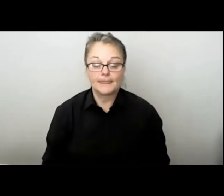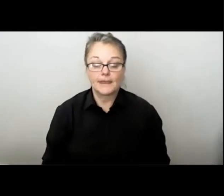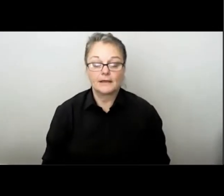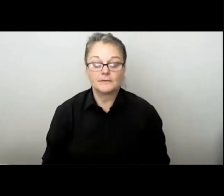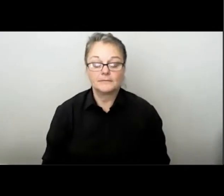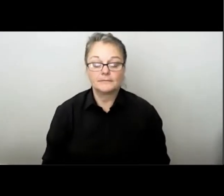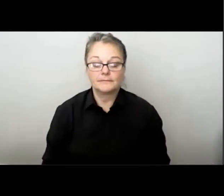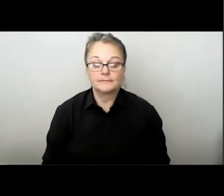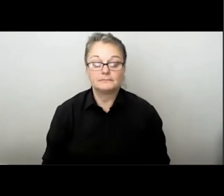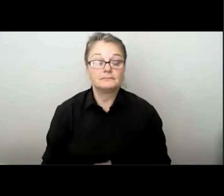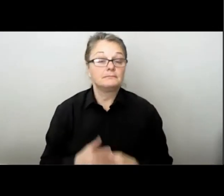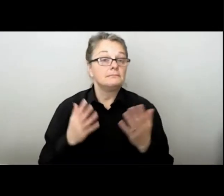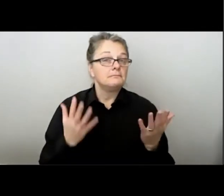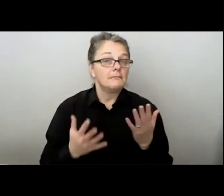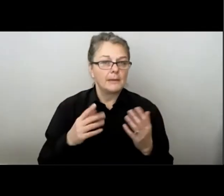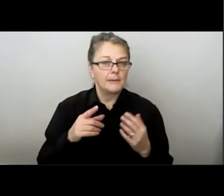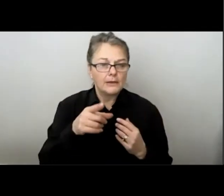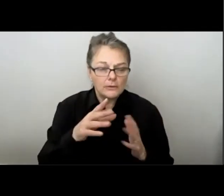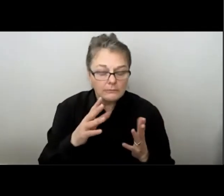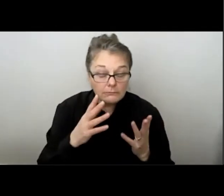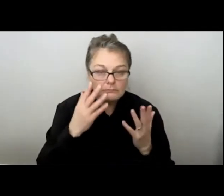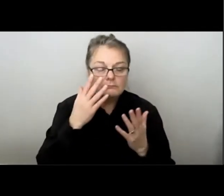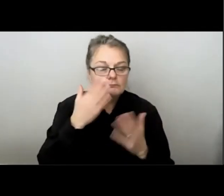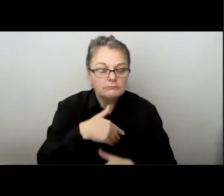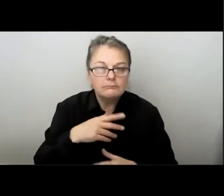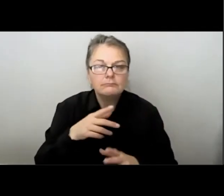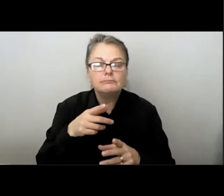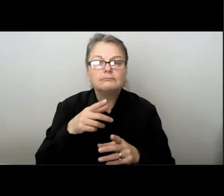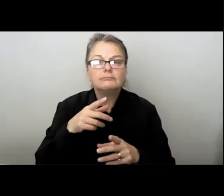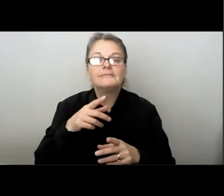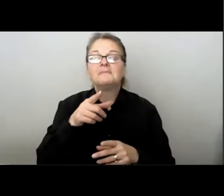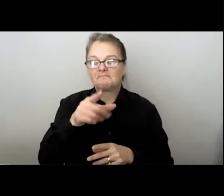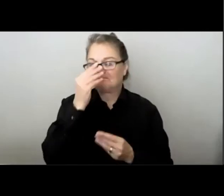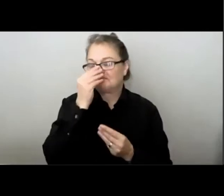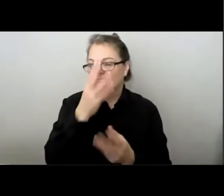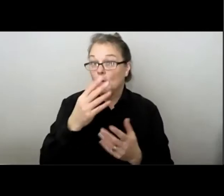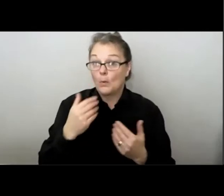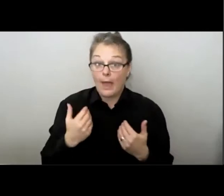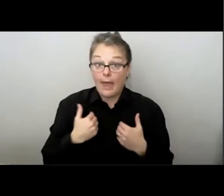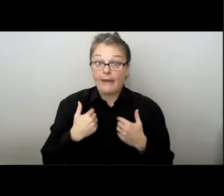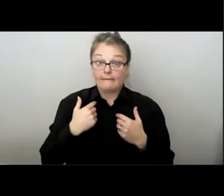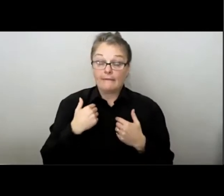FOR ANYONE WHO HAS MISSED IT, THIS SESSION HAS CAPTIONING AND ASL.